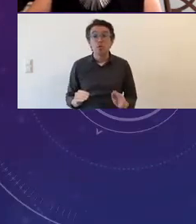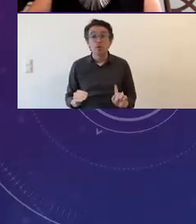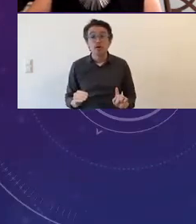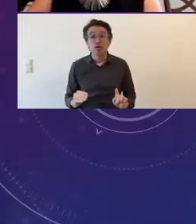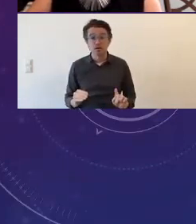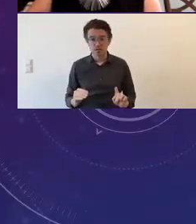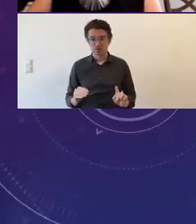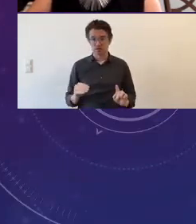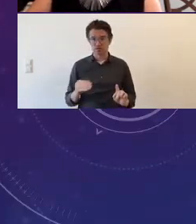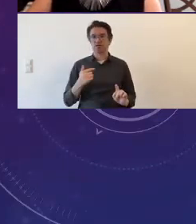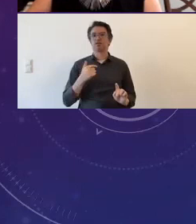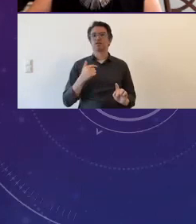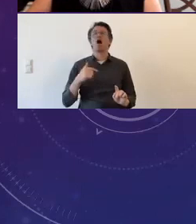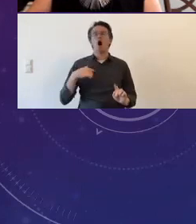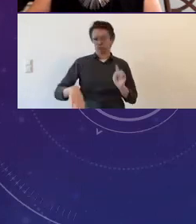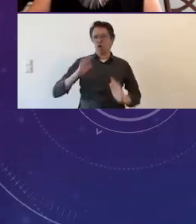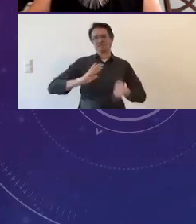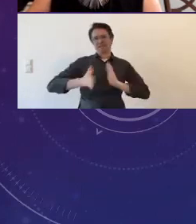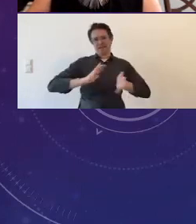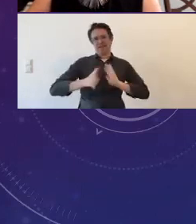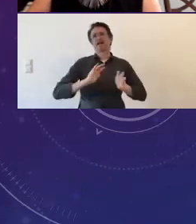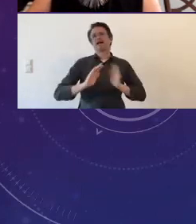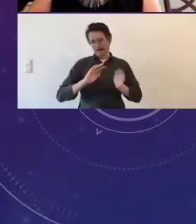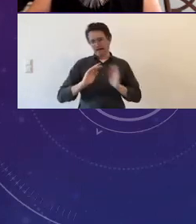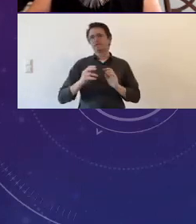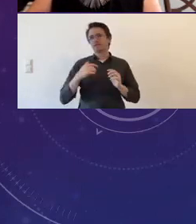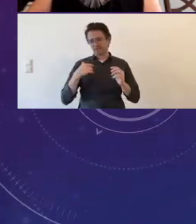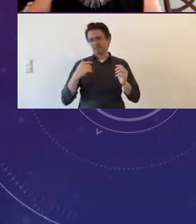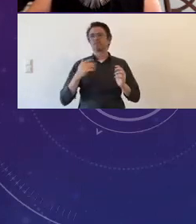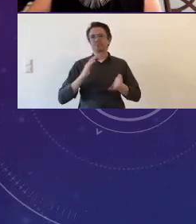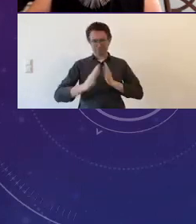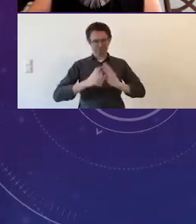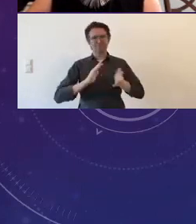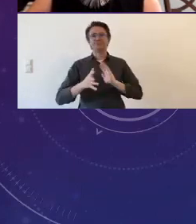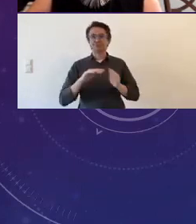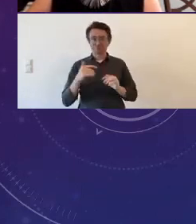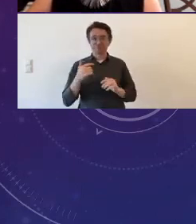communicate one-on-one I was mentioning earlier that I'm just starting to learn